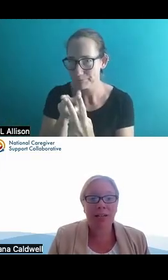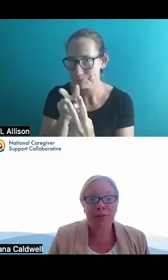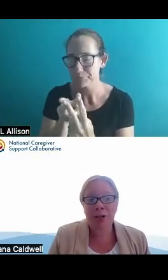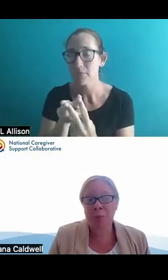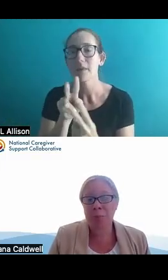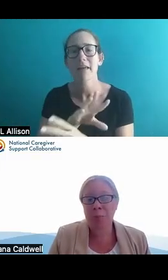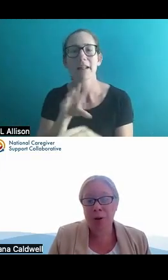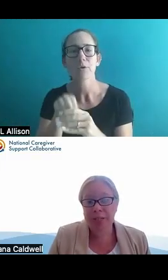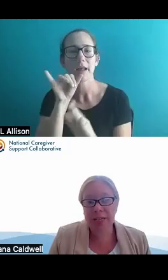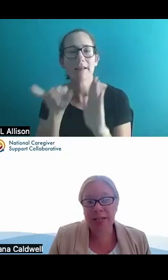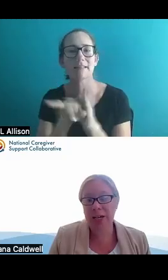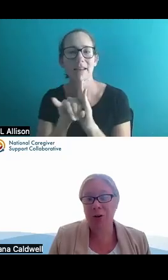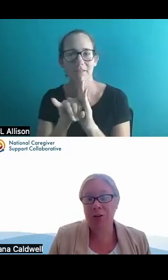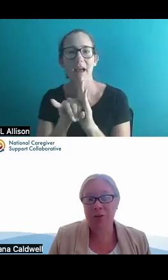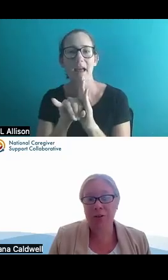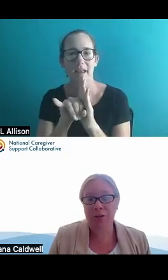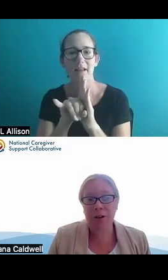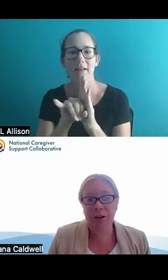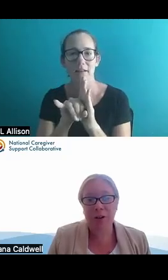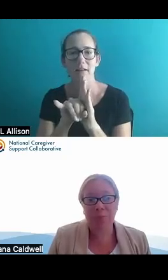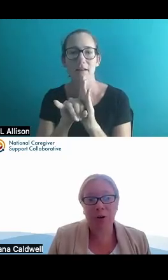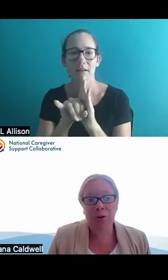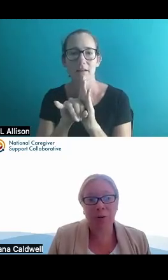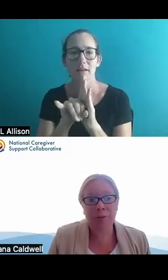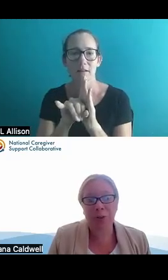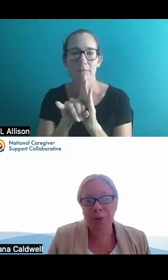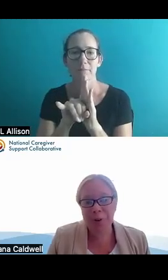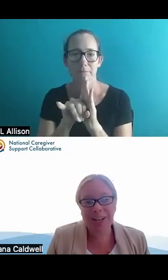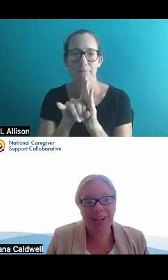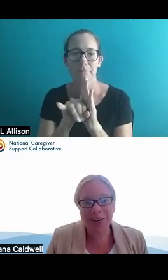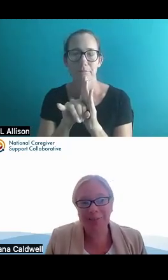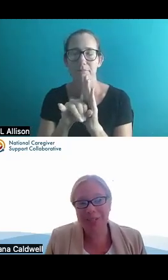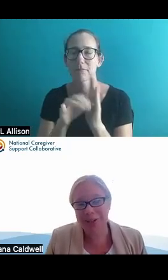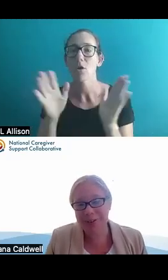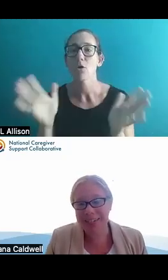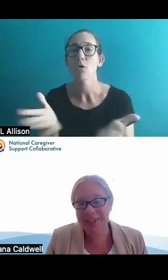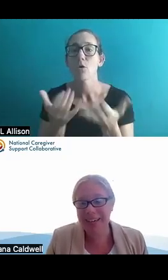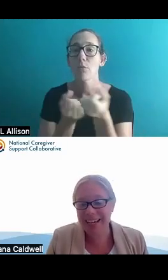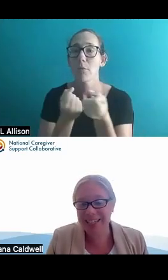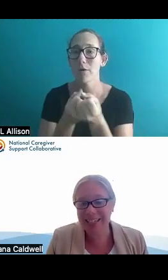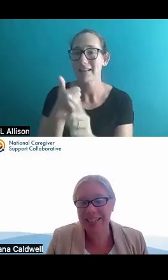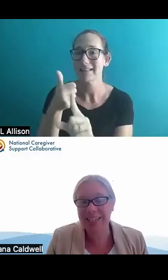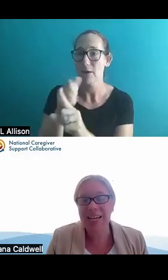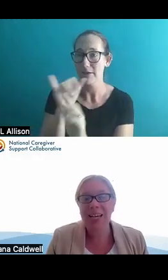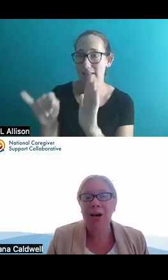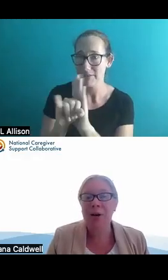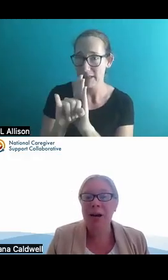identifying promising caregiver, or I'm sorry, promoting caregiver self-identification,